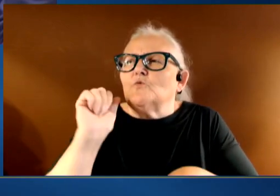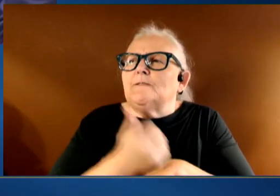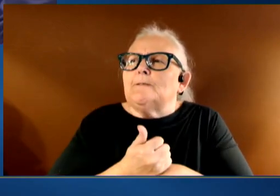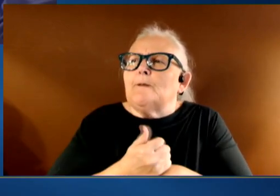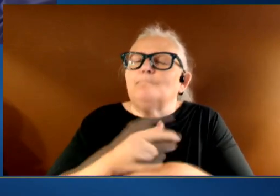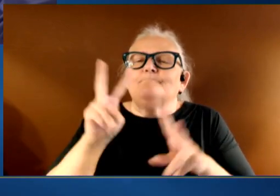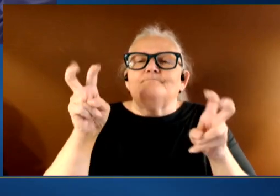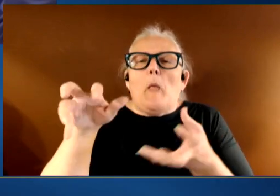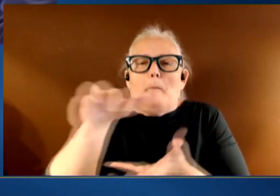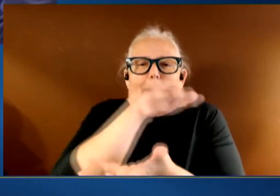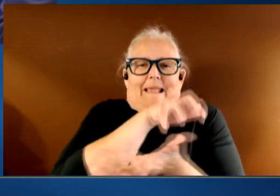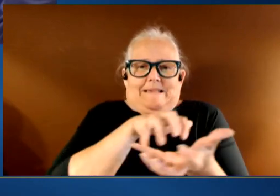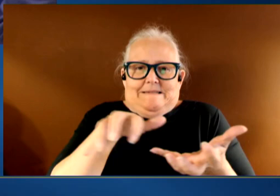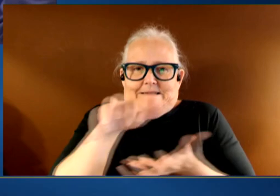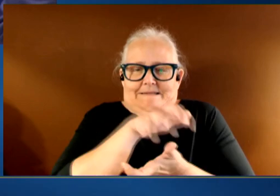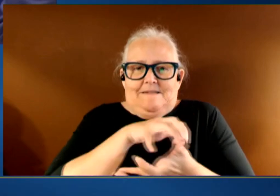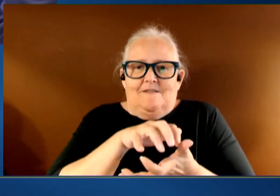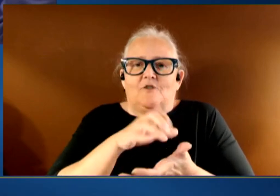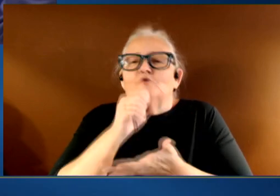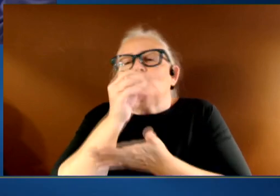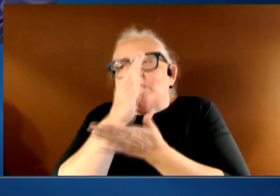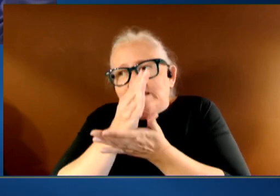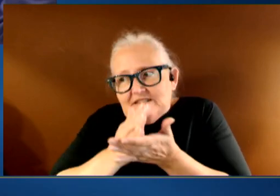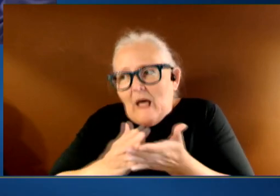where there's a mixture of donor and recipient cells. And with this,